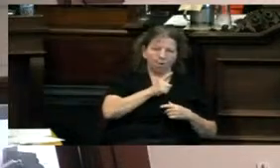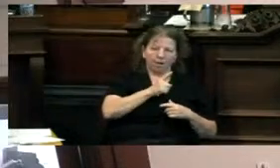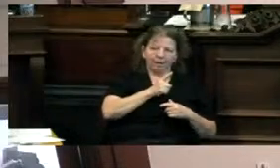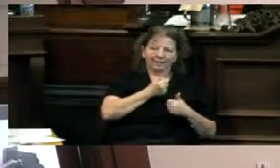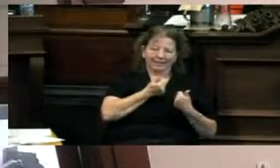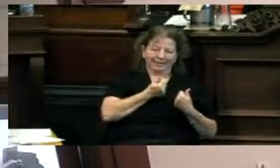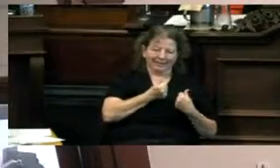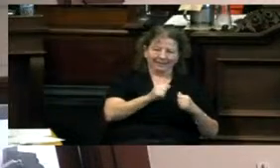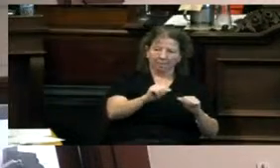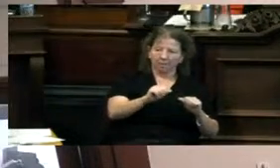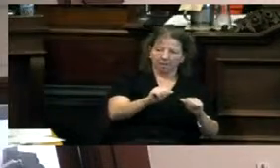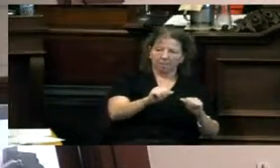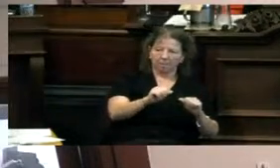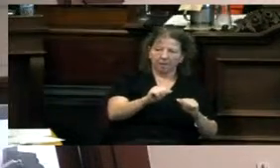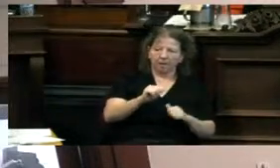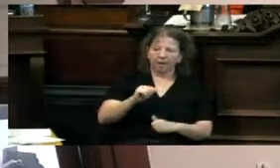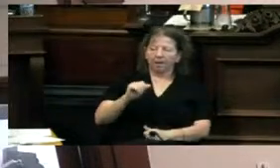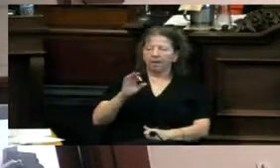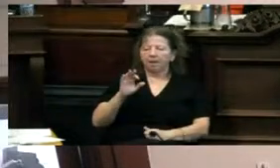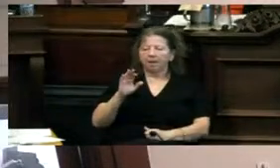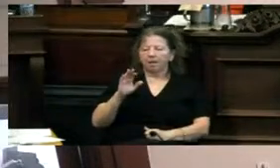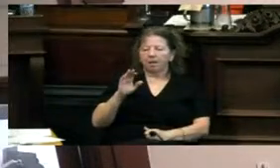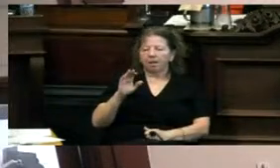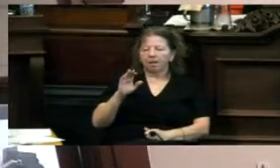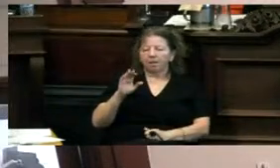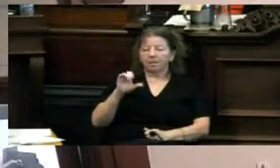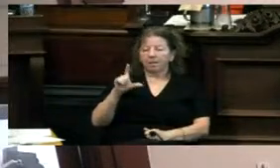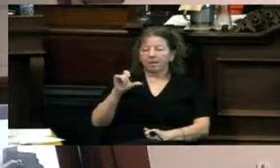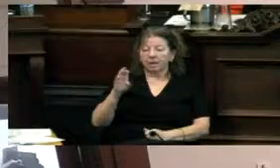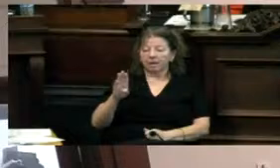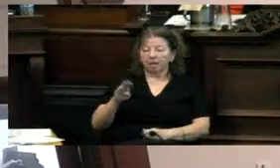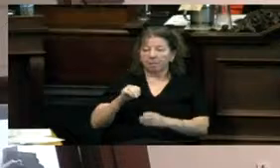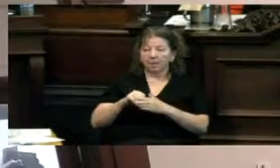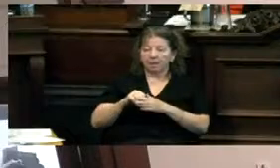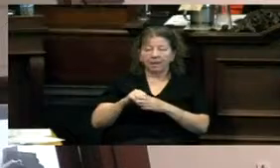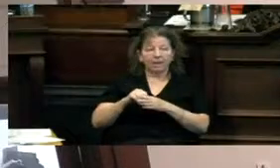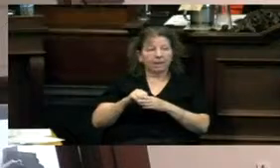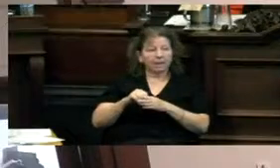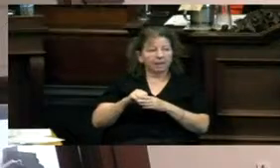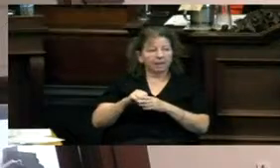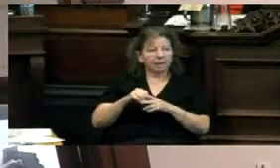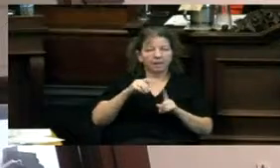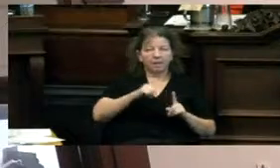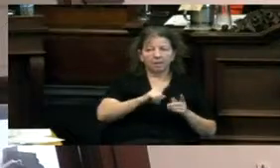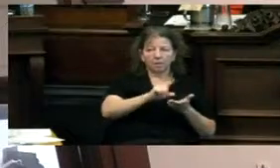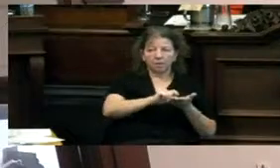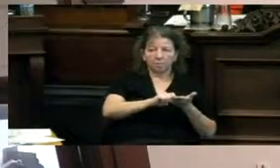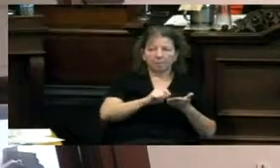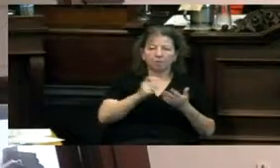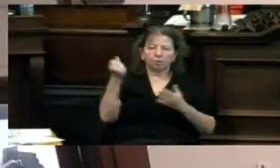understand that there is currently an attempt to by the,